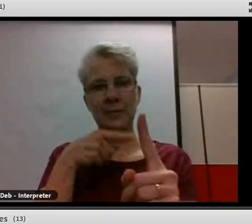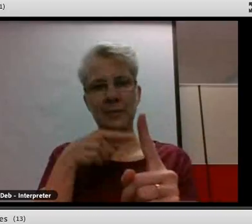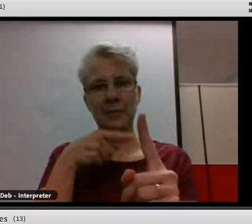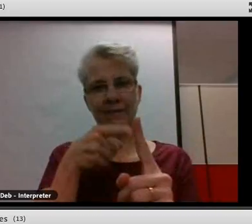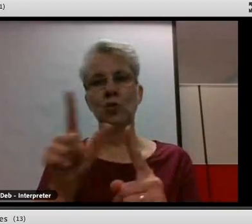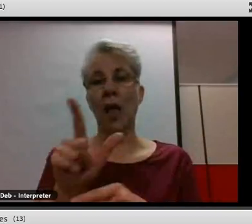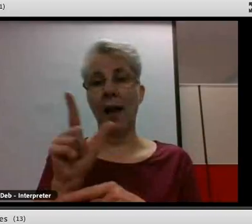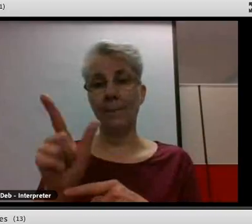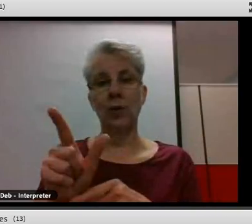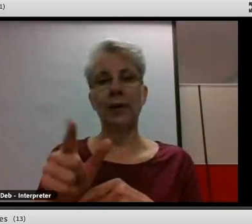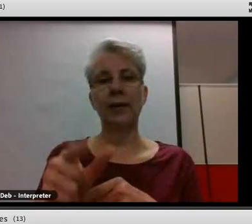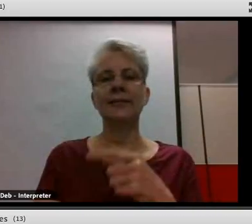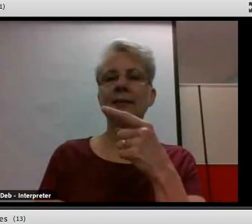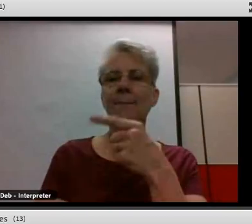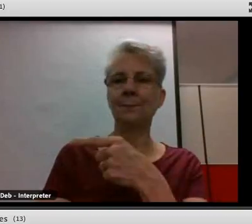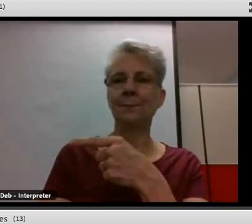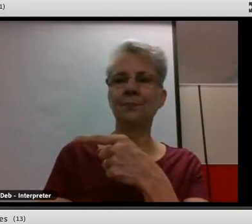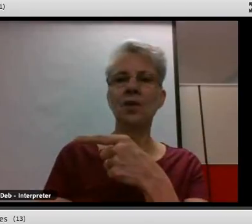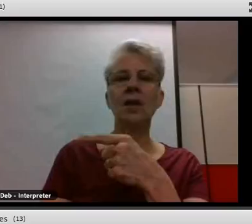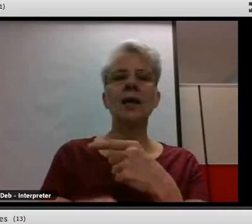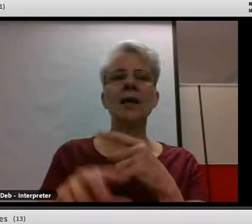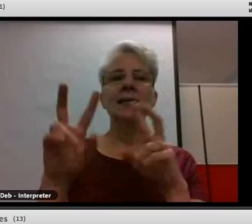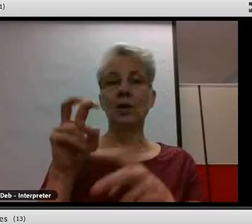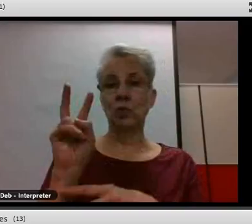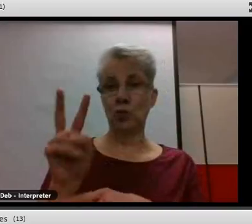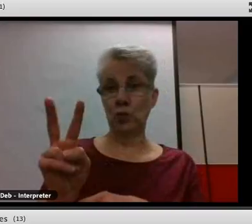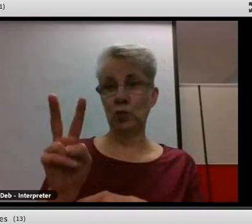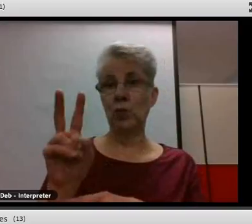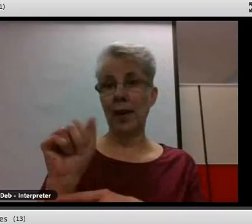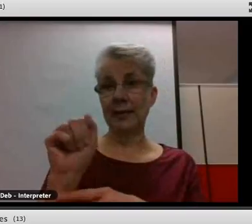Well, that person can't see, so let's provide this for them.